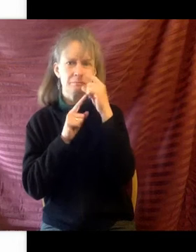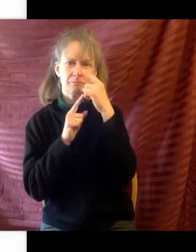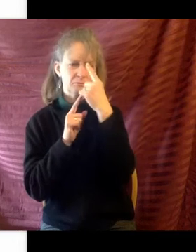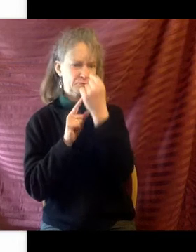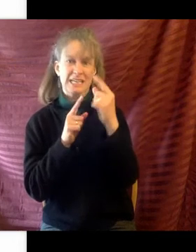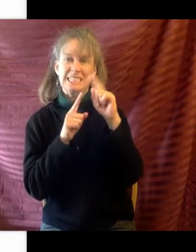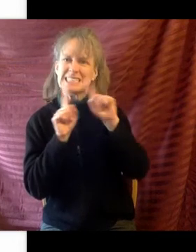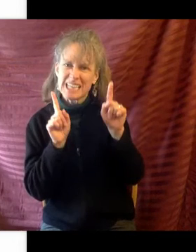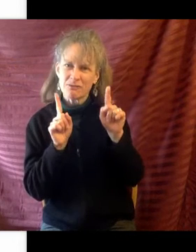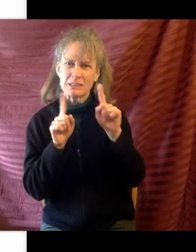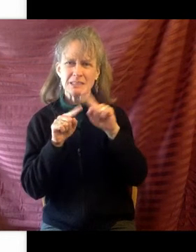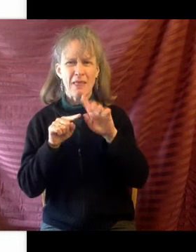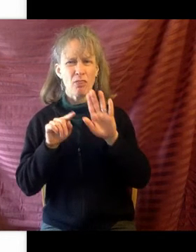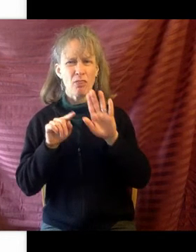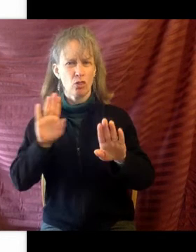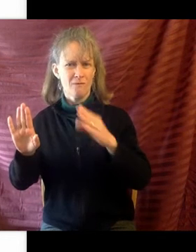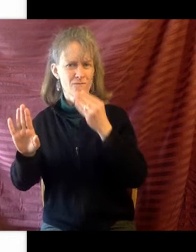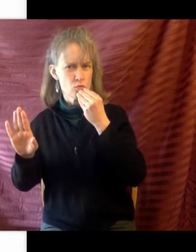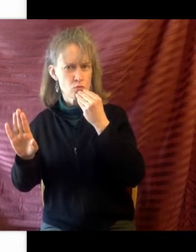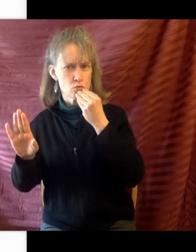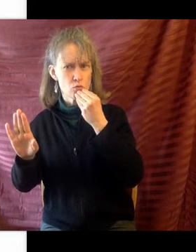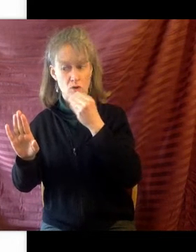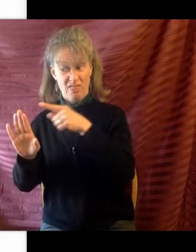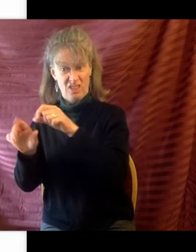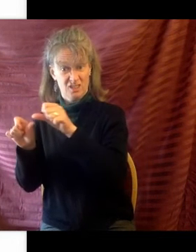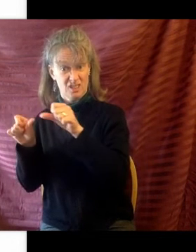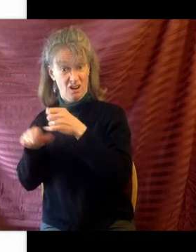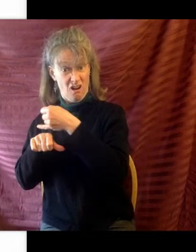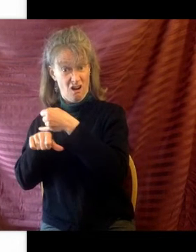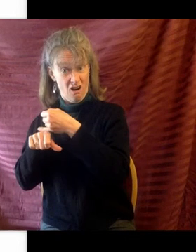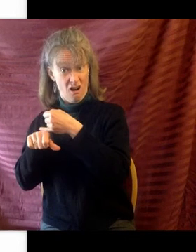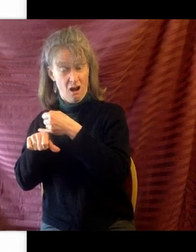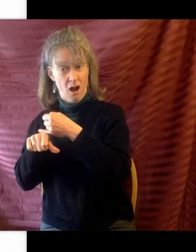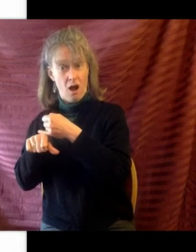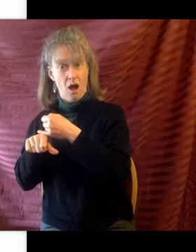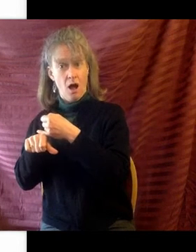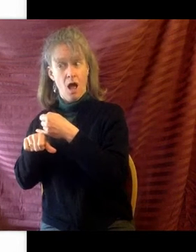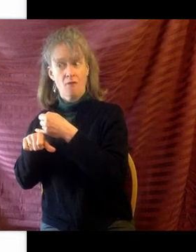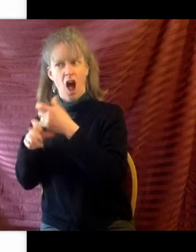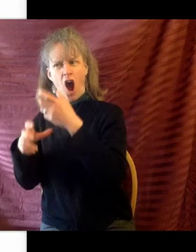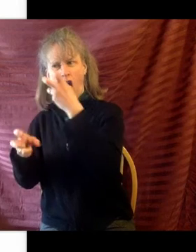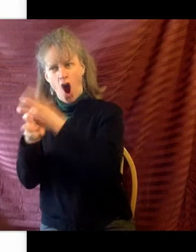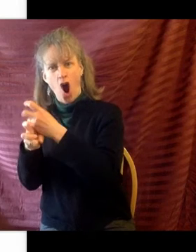He found finches with thick beaks in areas with large hard shelled nuts, and